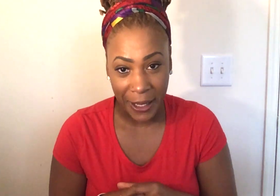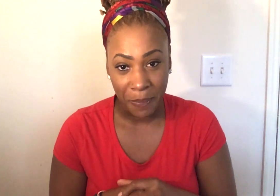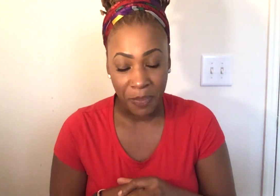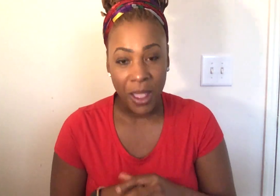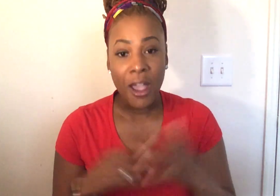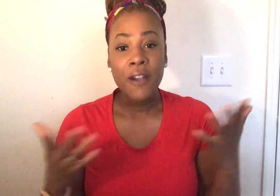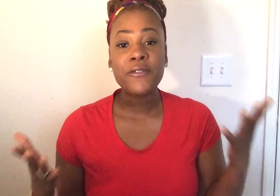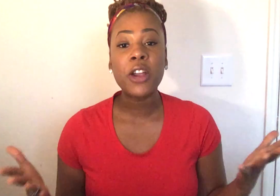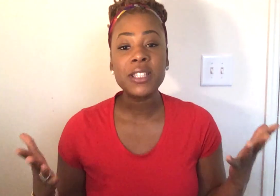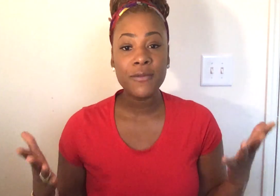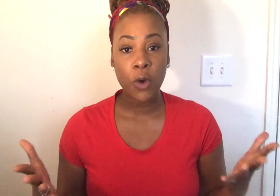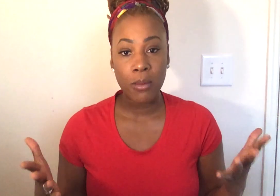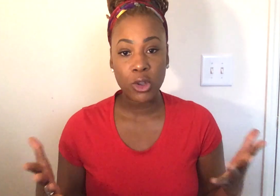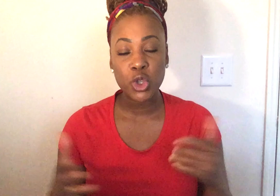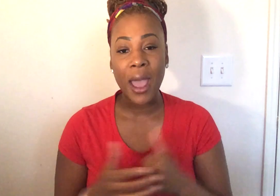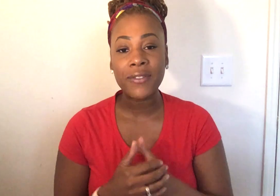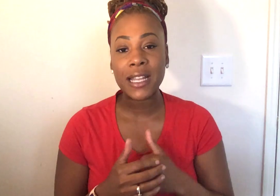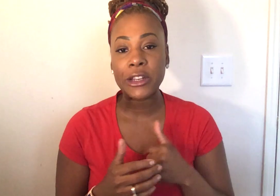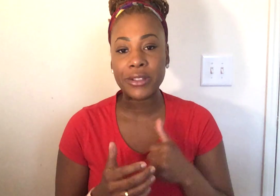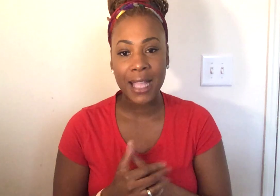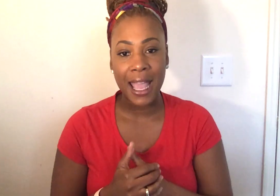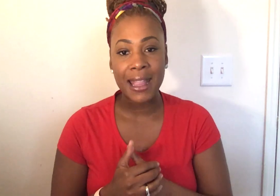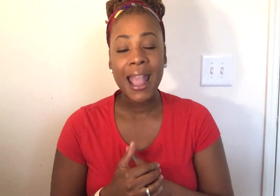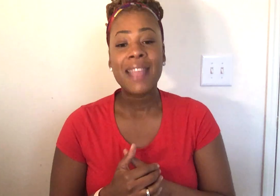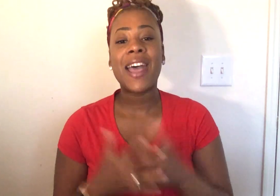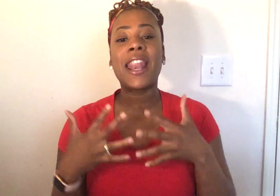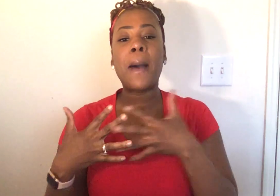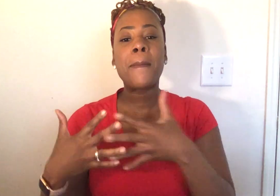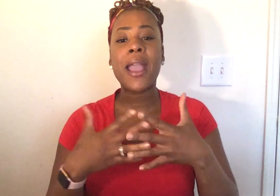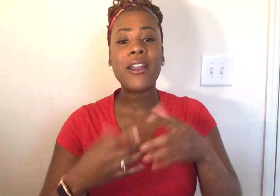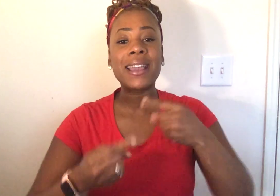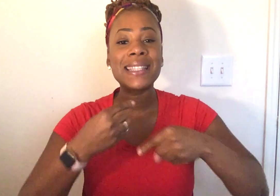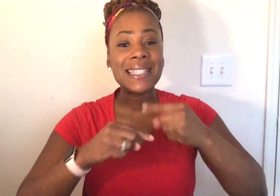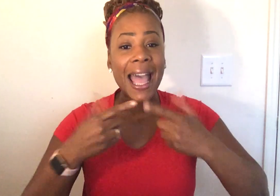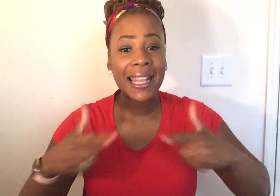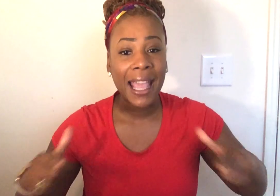first and foremost you have to understand that American Sign Language